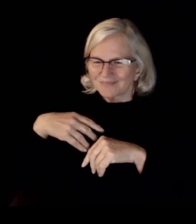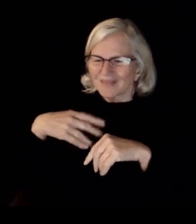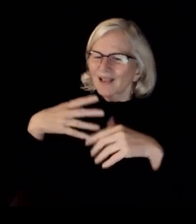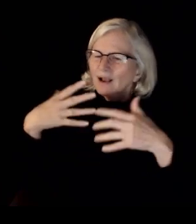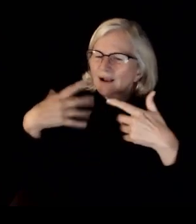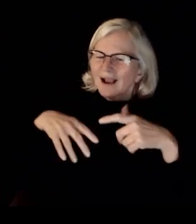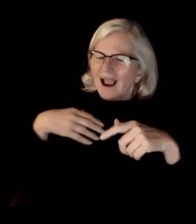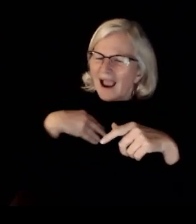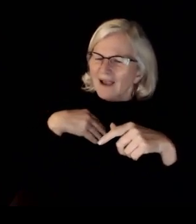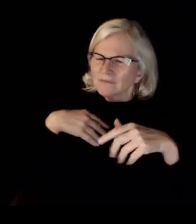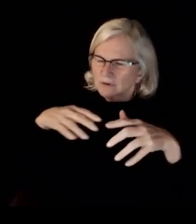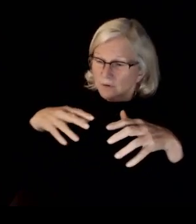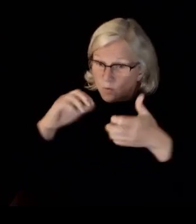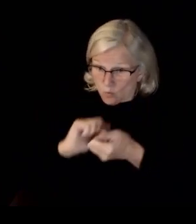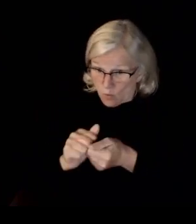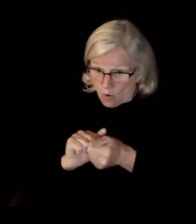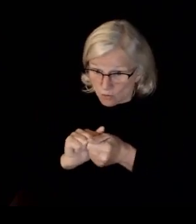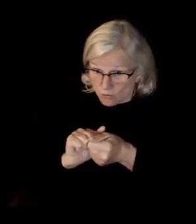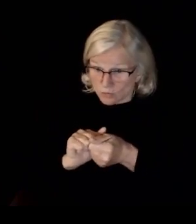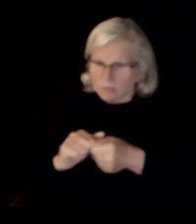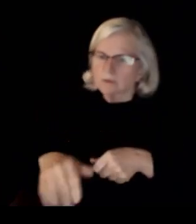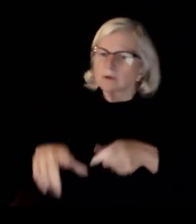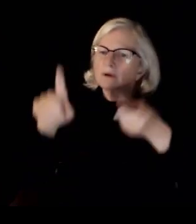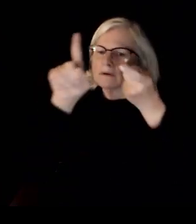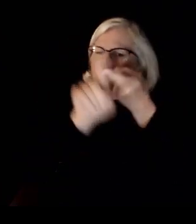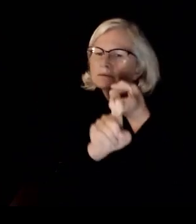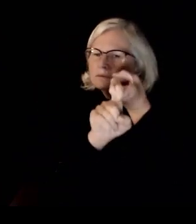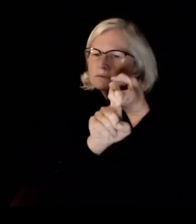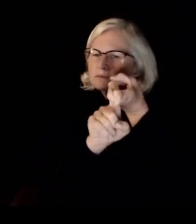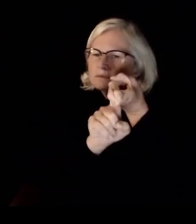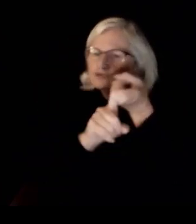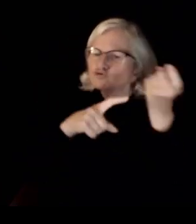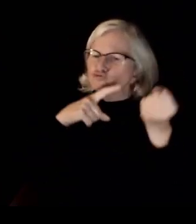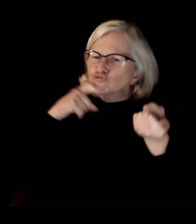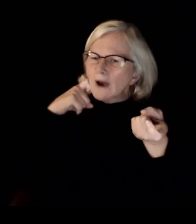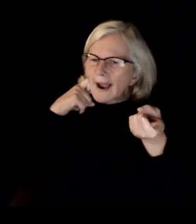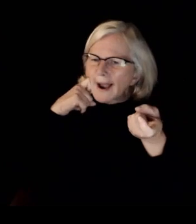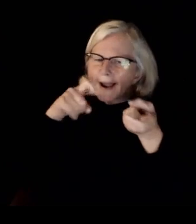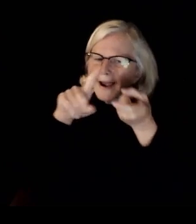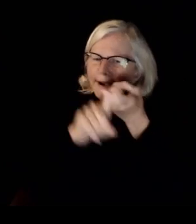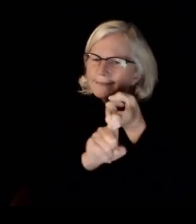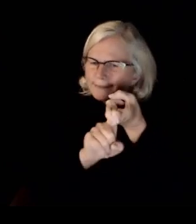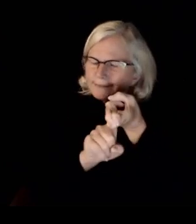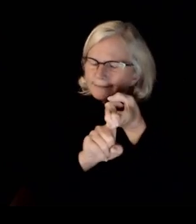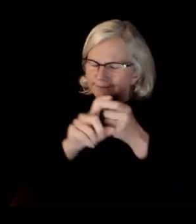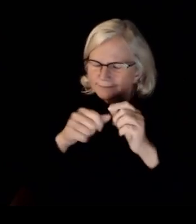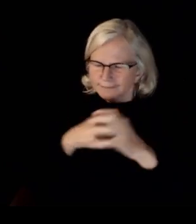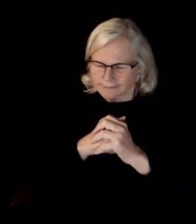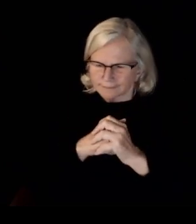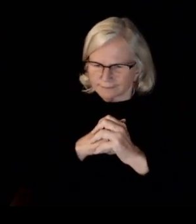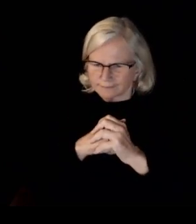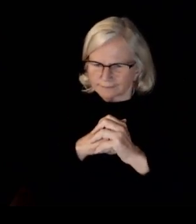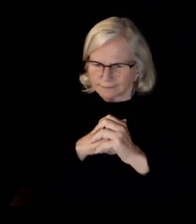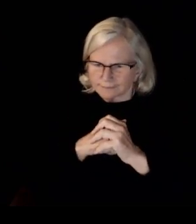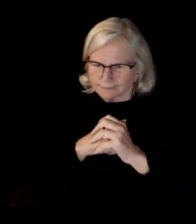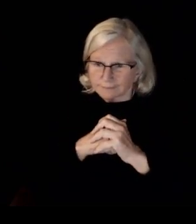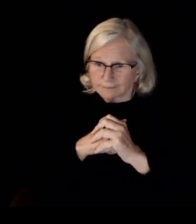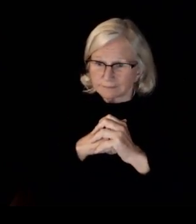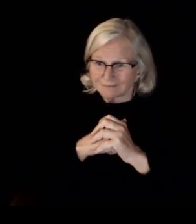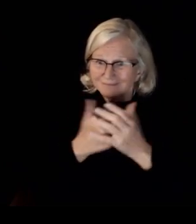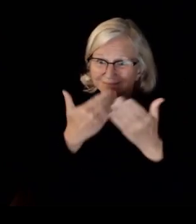Great thank you very much. Operator: Your next question comes from Chris